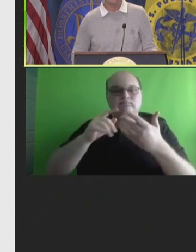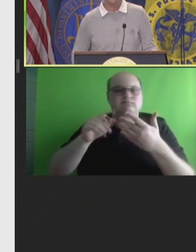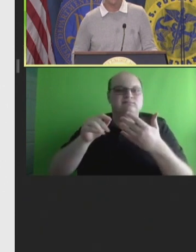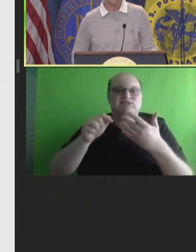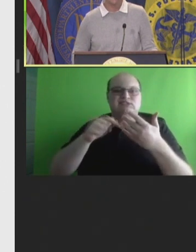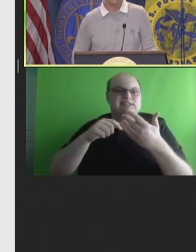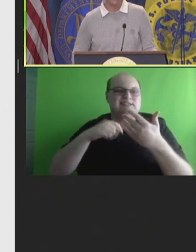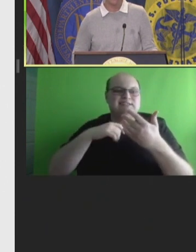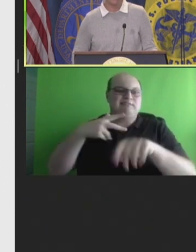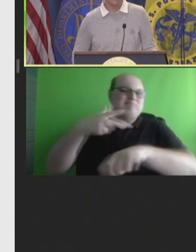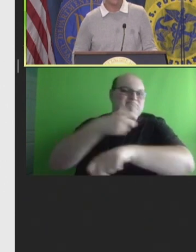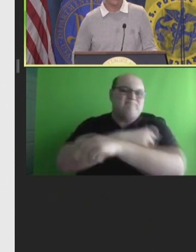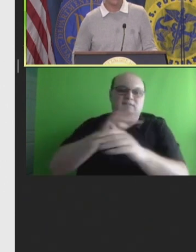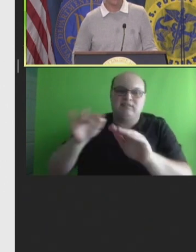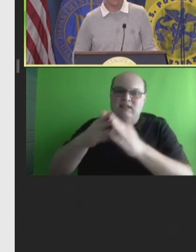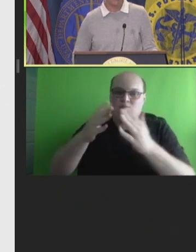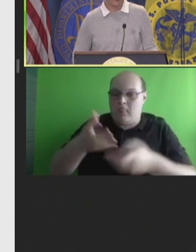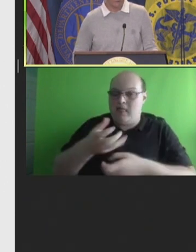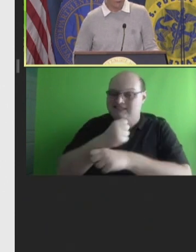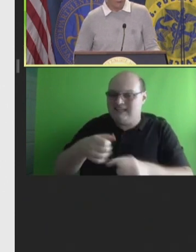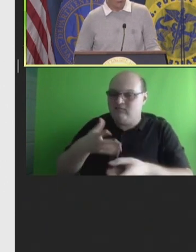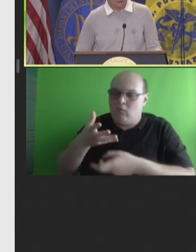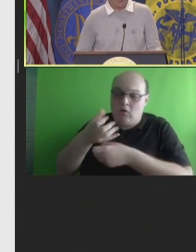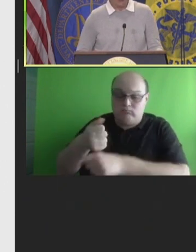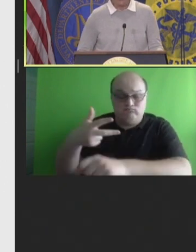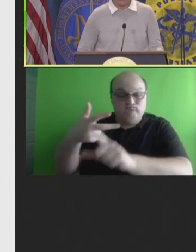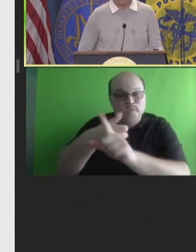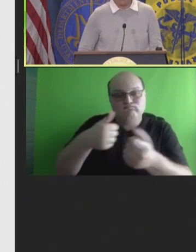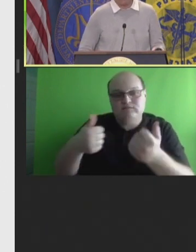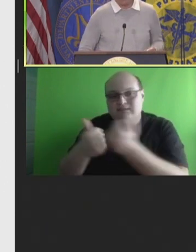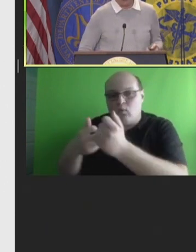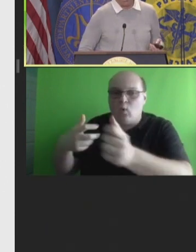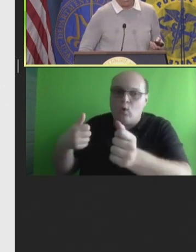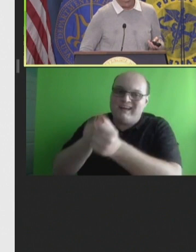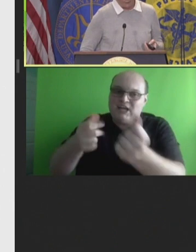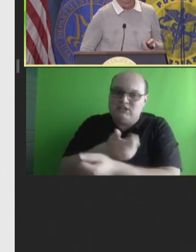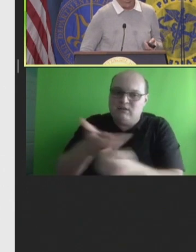an immunization neighborhood that supports catching up everyone on routine vaccines.